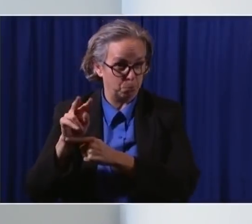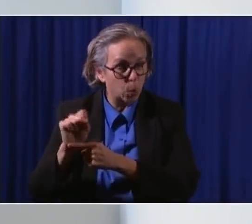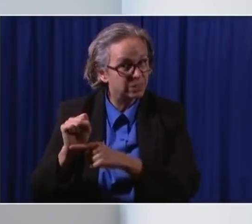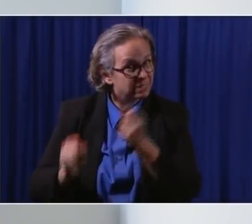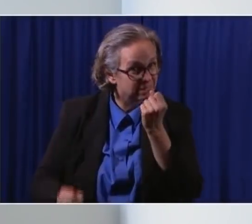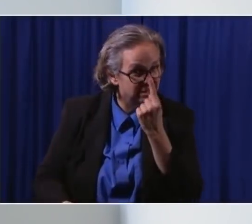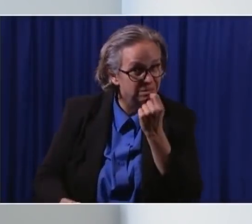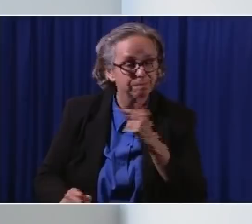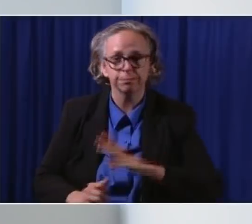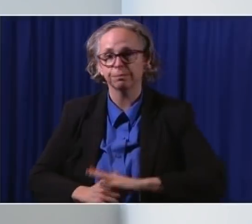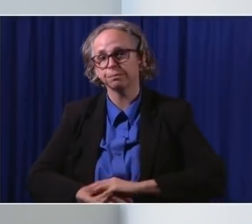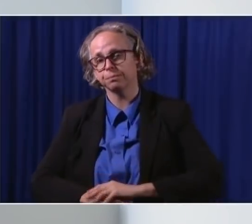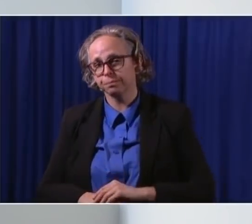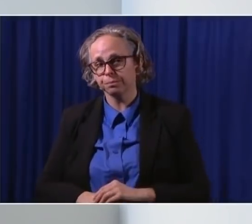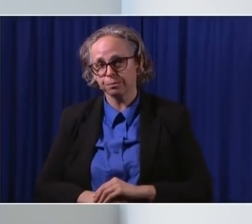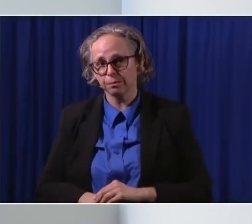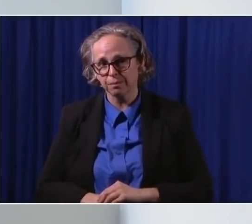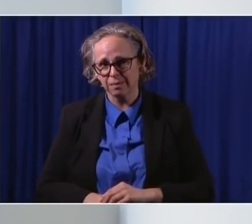SPORTS STAFF, BEFORE TRAVEL TO